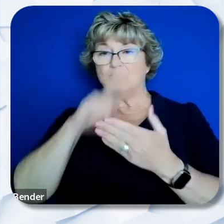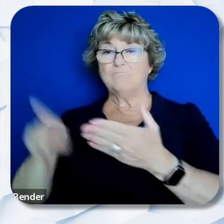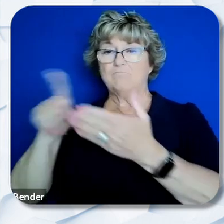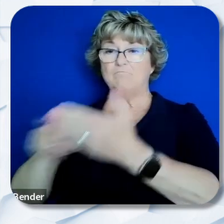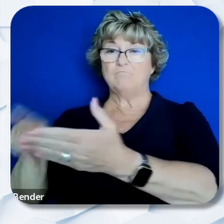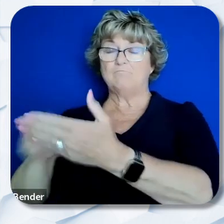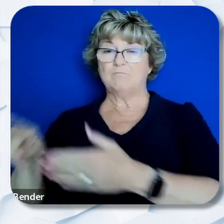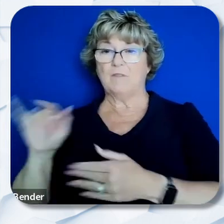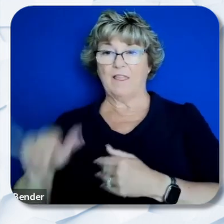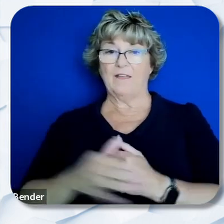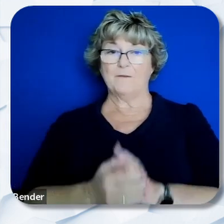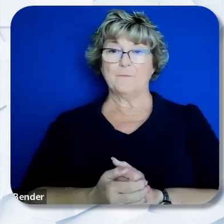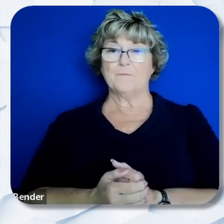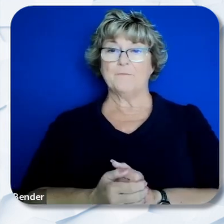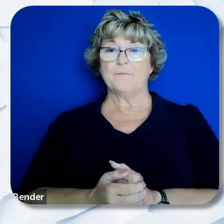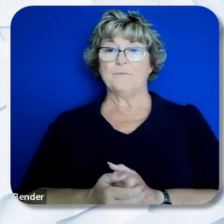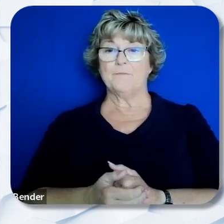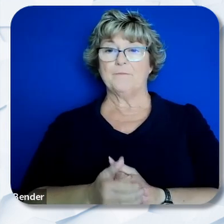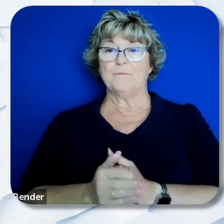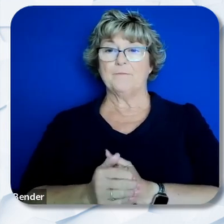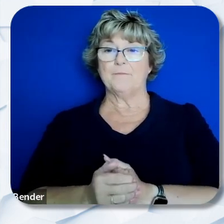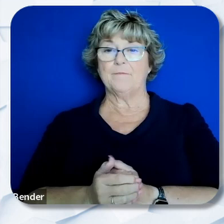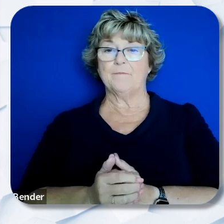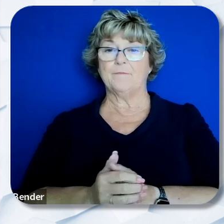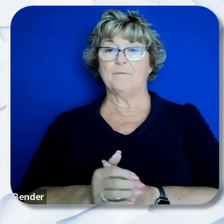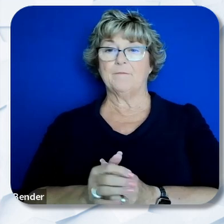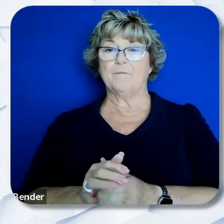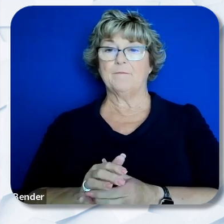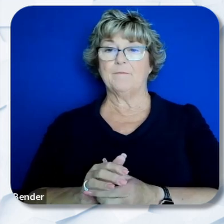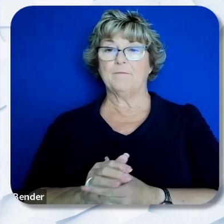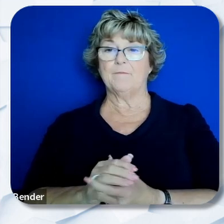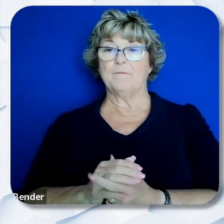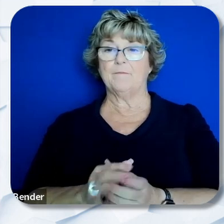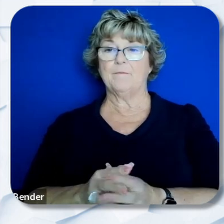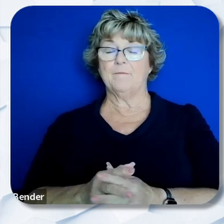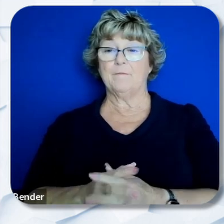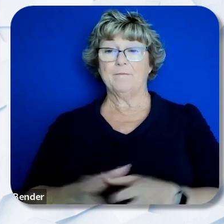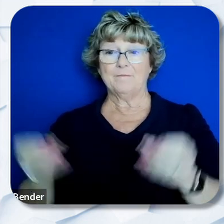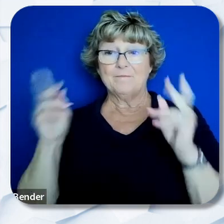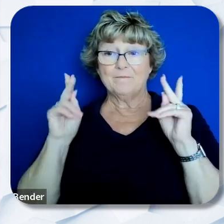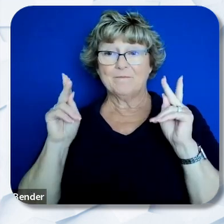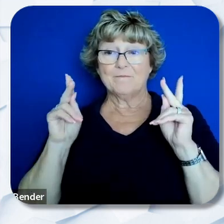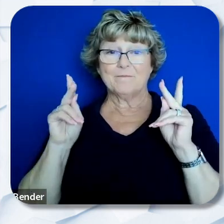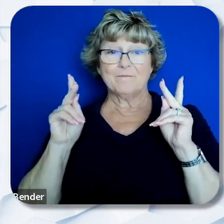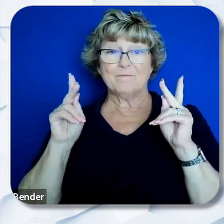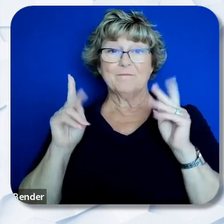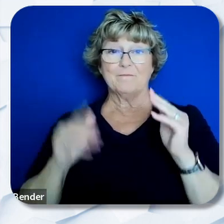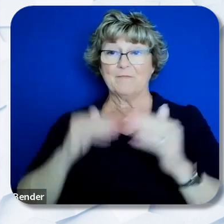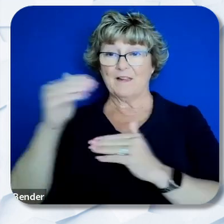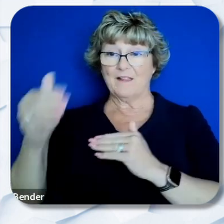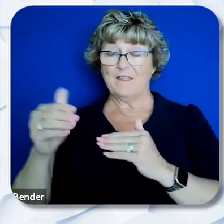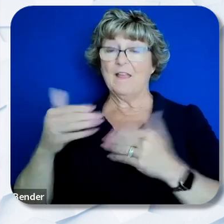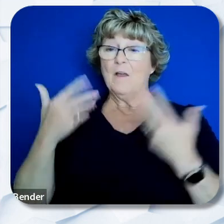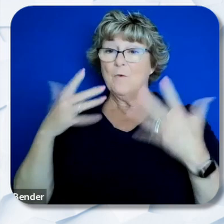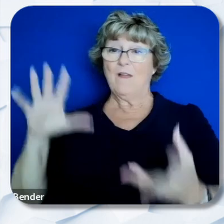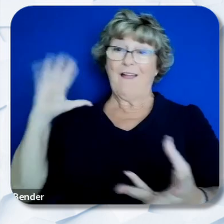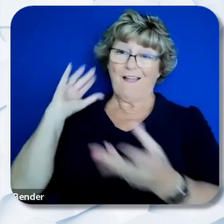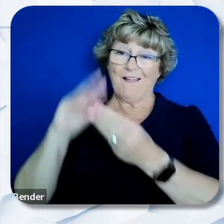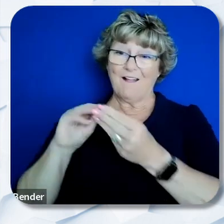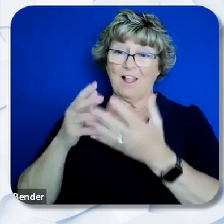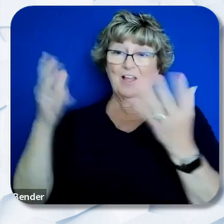process. Okay, next steps. Now that we've given you all of this information, let's just